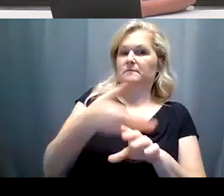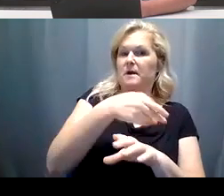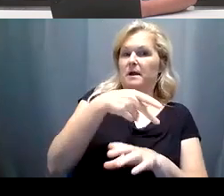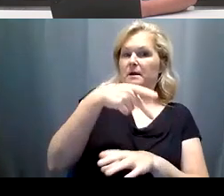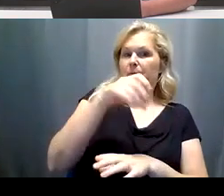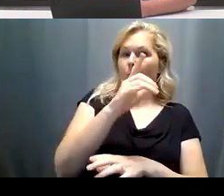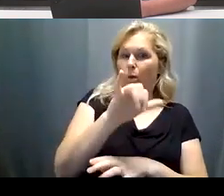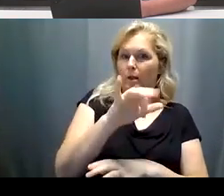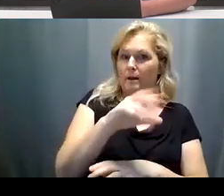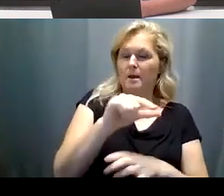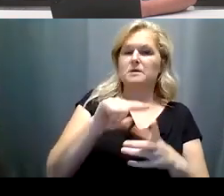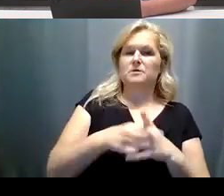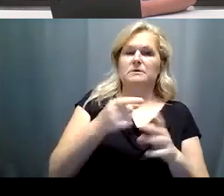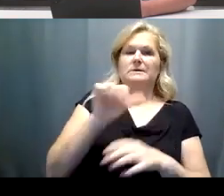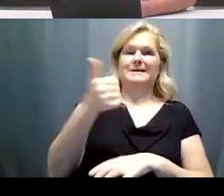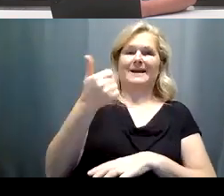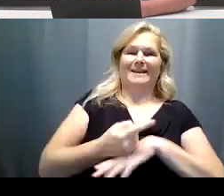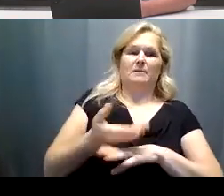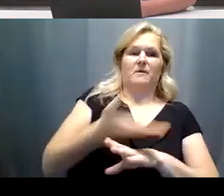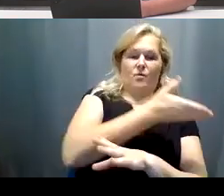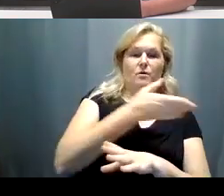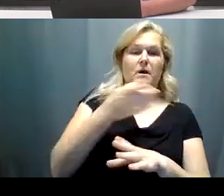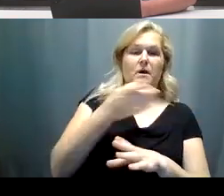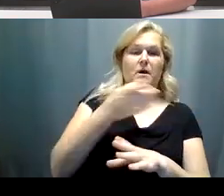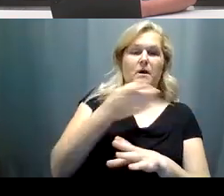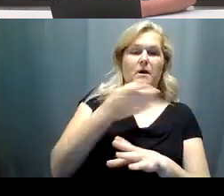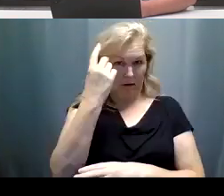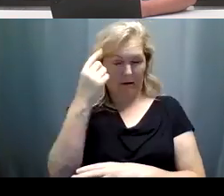A polling station is open for 12 hours on election day